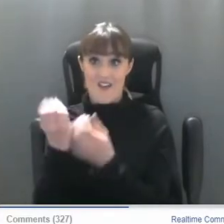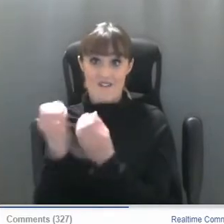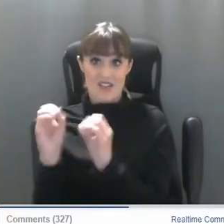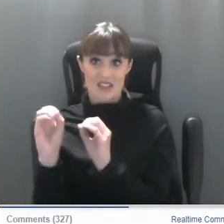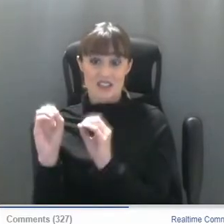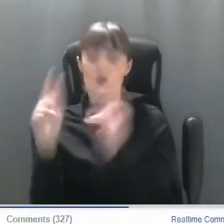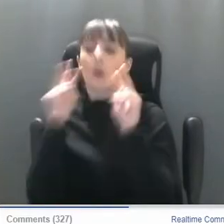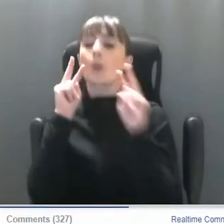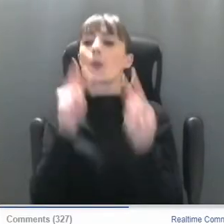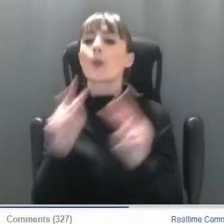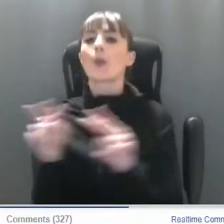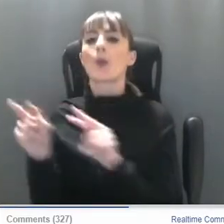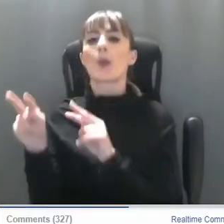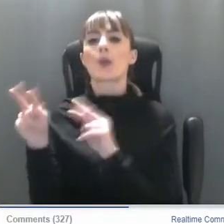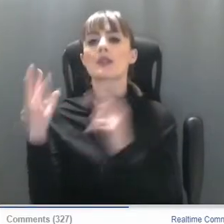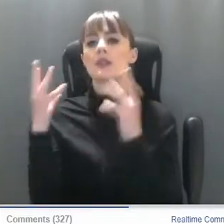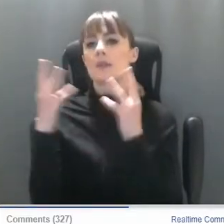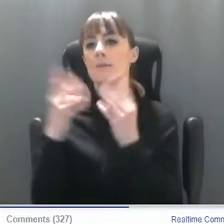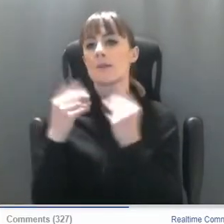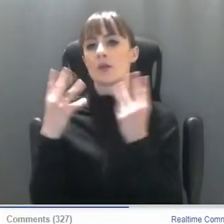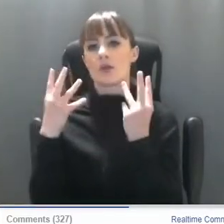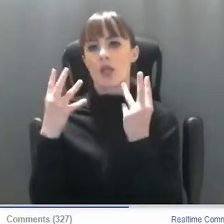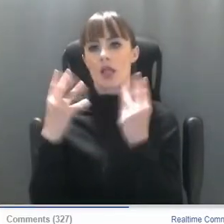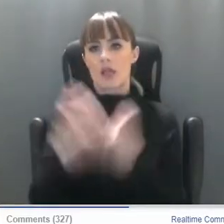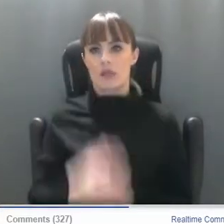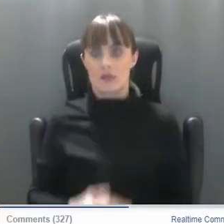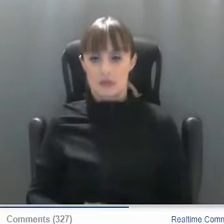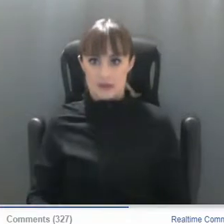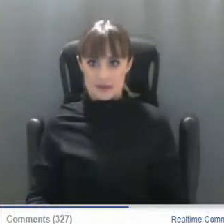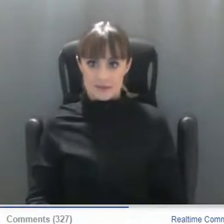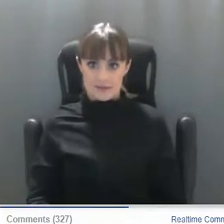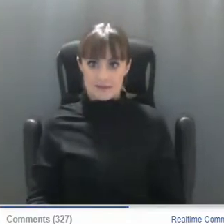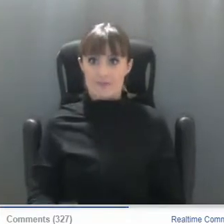zoo or is there a way to get back out?" So Carla, really glad you asked that. There's